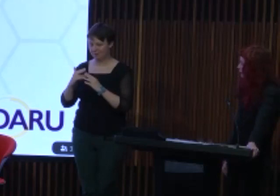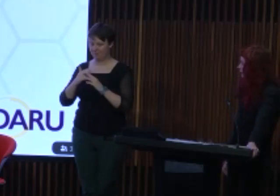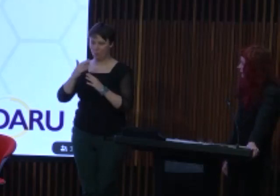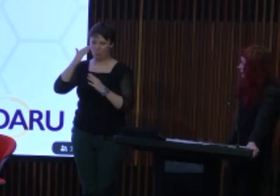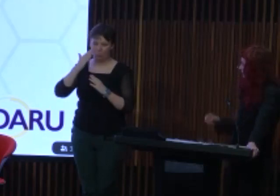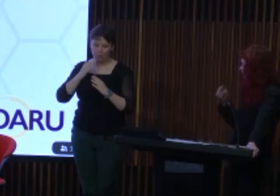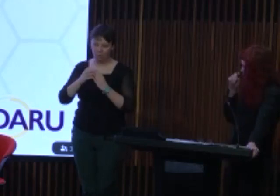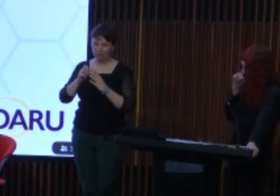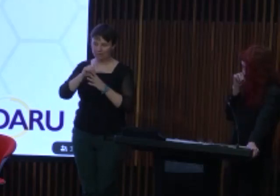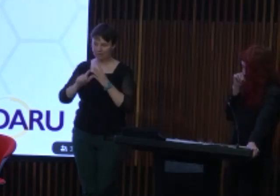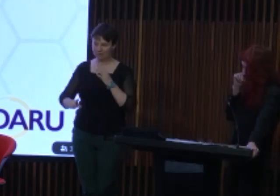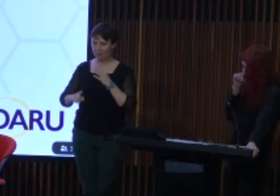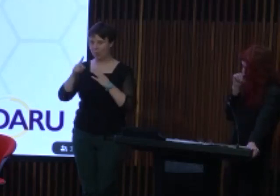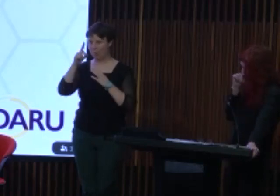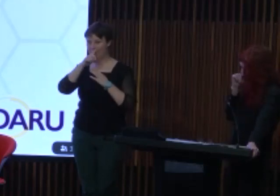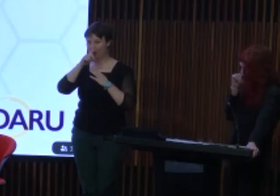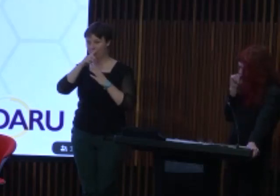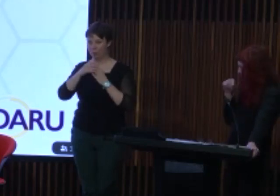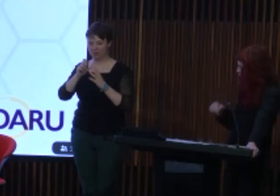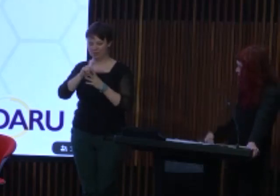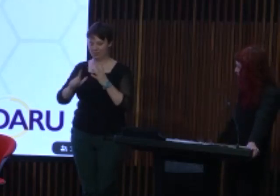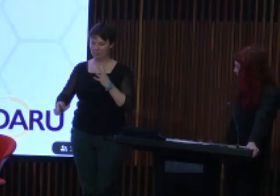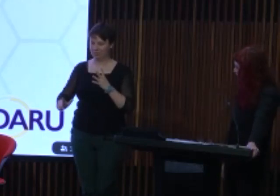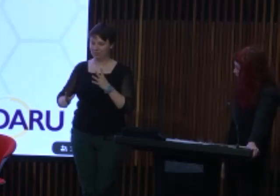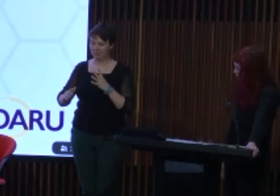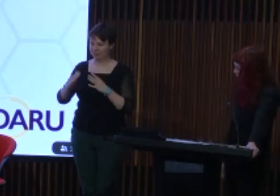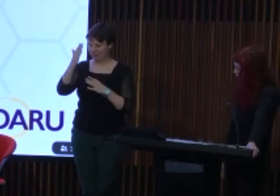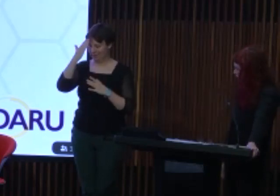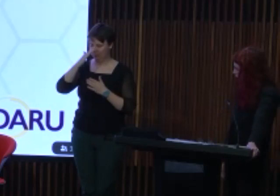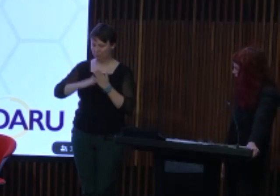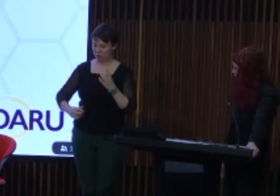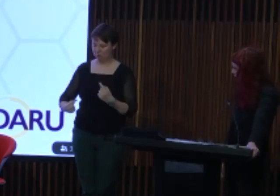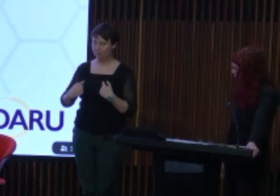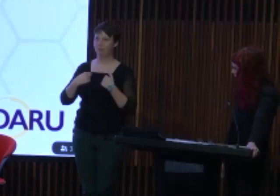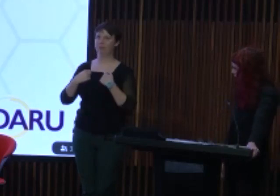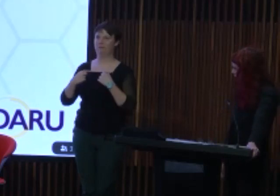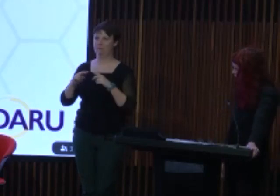disabilities or people with disabilities experiencing family violence. I think there is a sense that